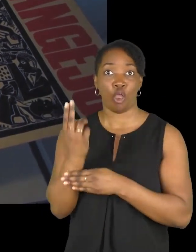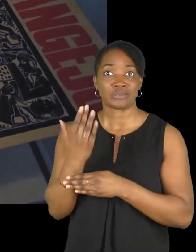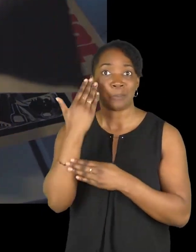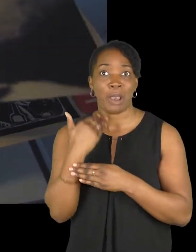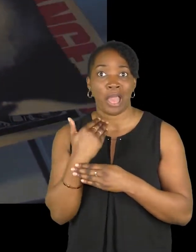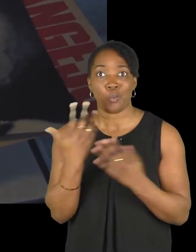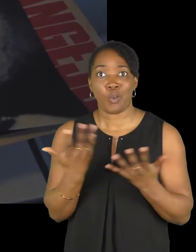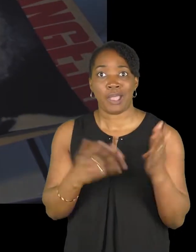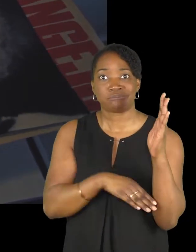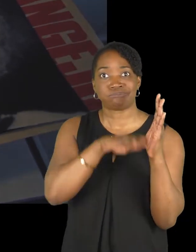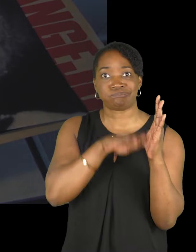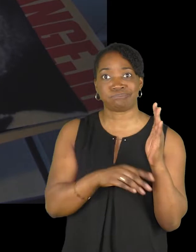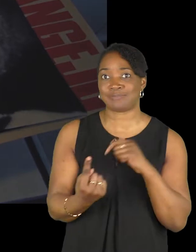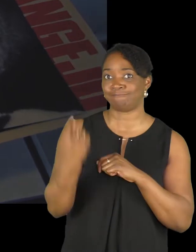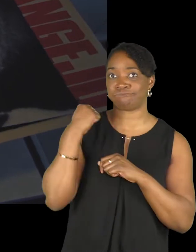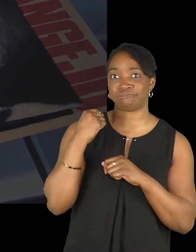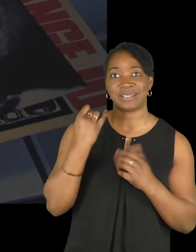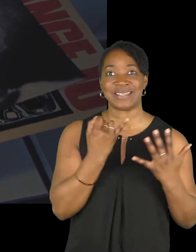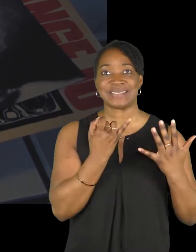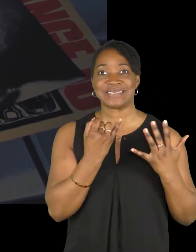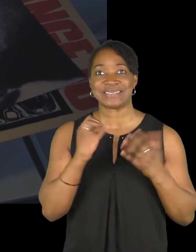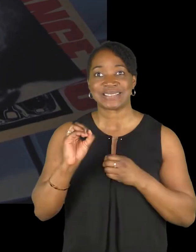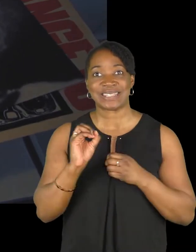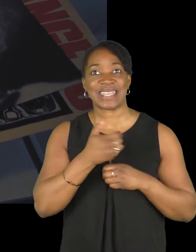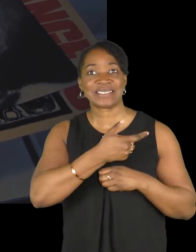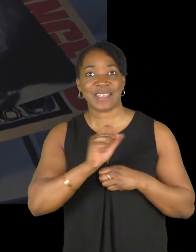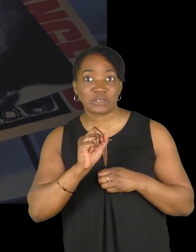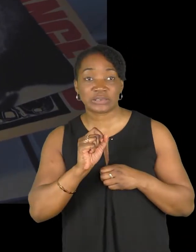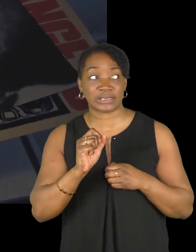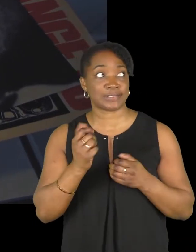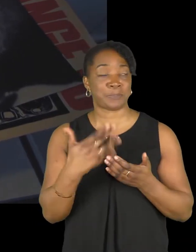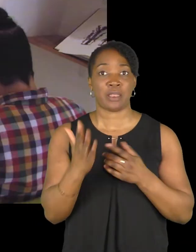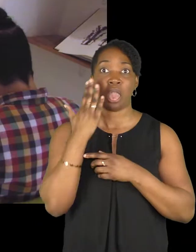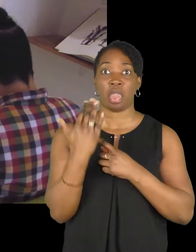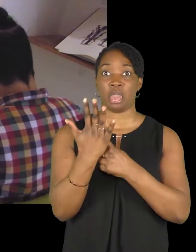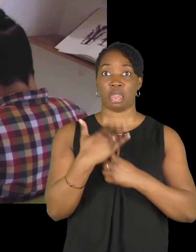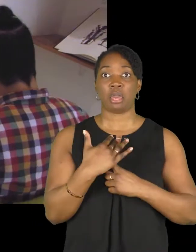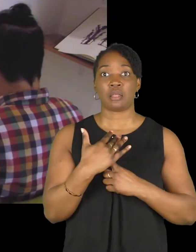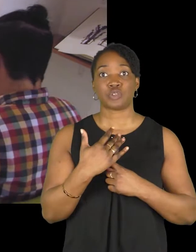colour in Britain and the racism they faced in the late 60s and 70s. The collective work that we did